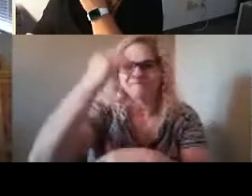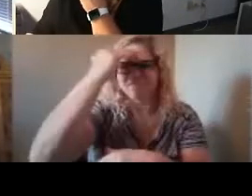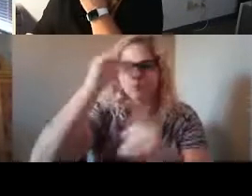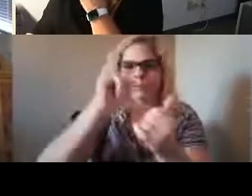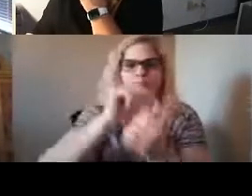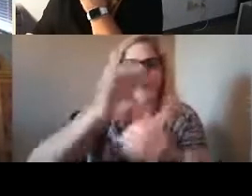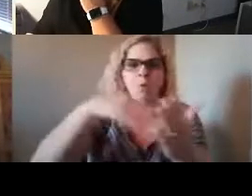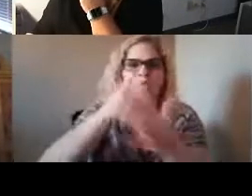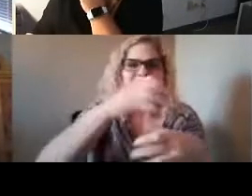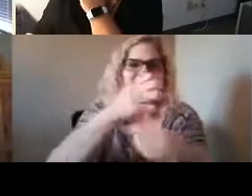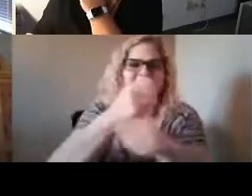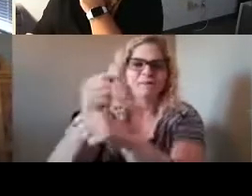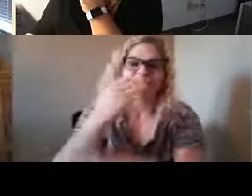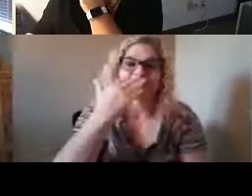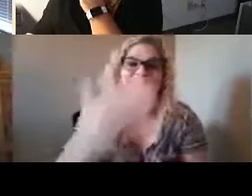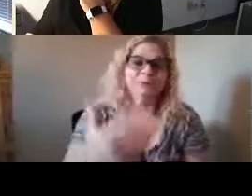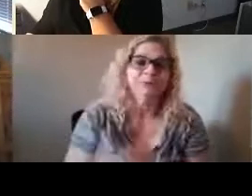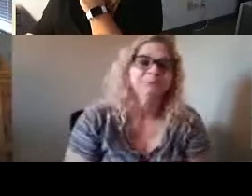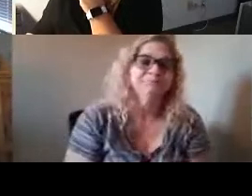They may not be familiar with all the acronyms. Thank you.